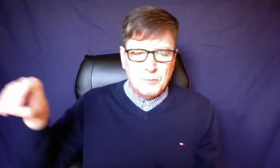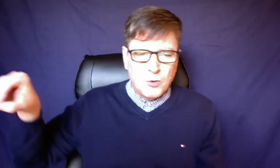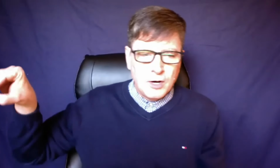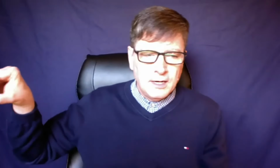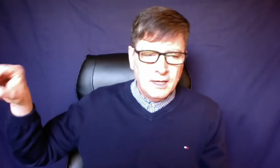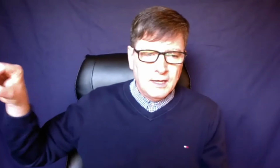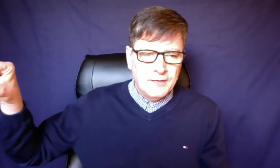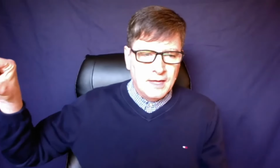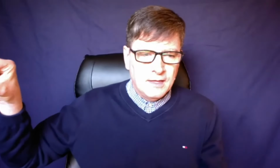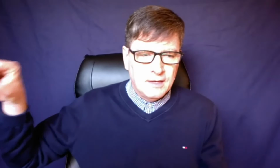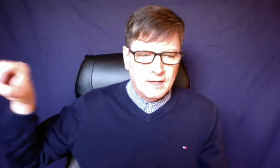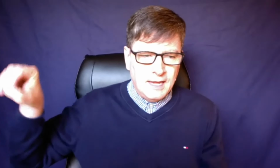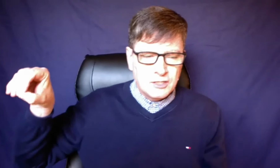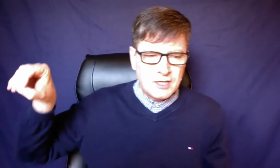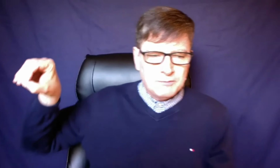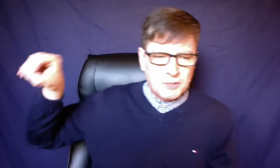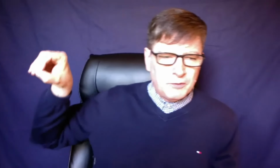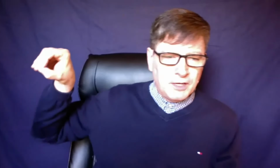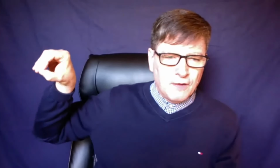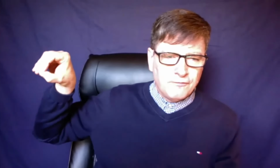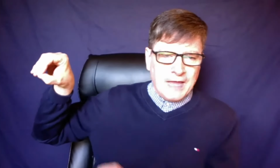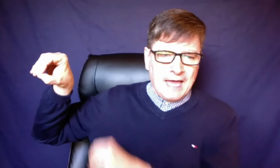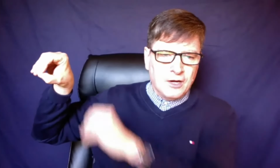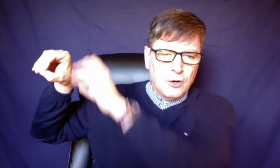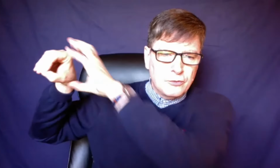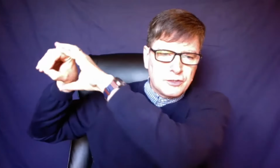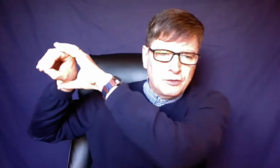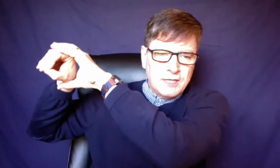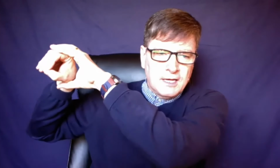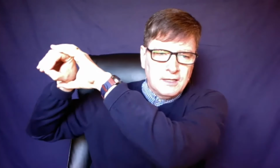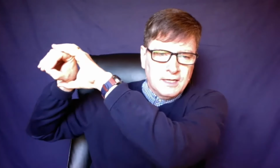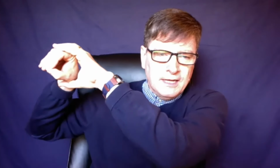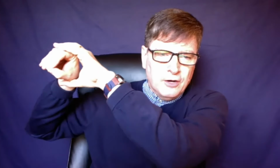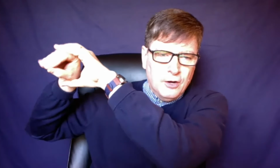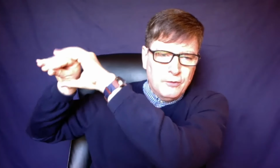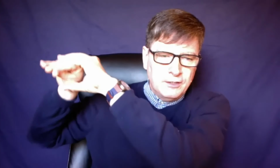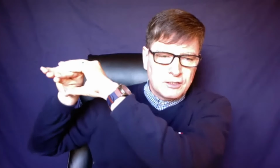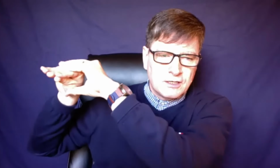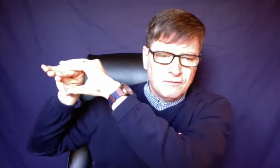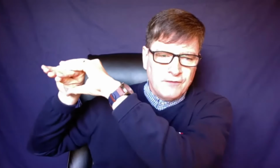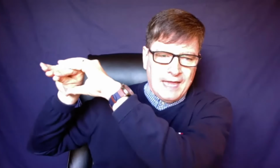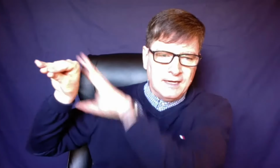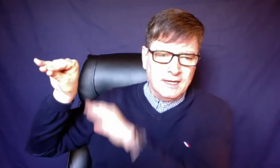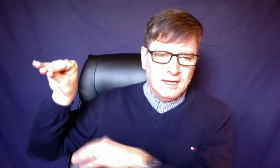sign for more which is a Monday sign that the people work on. In the